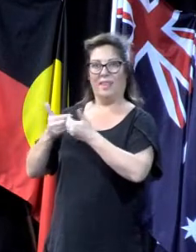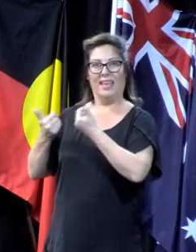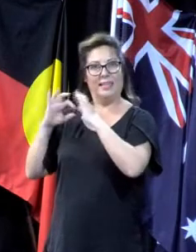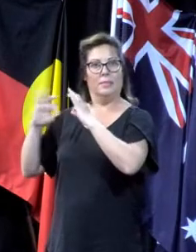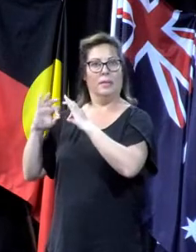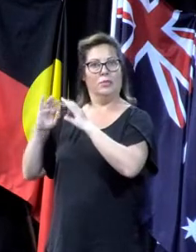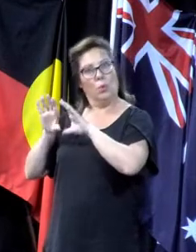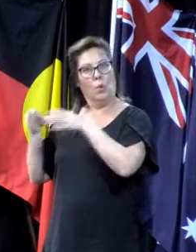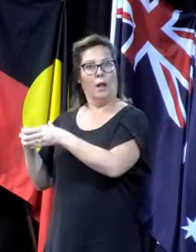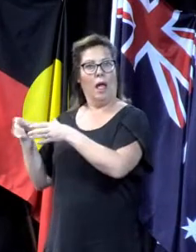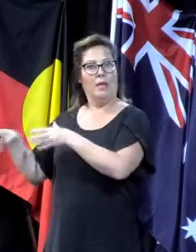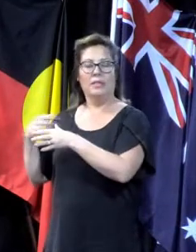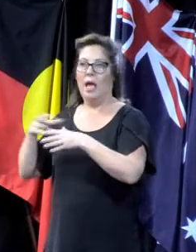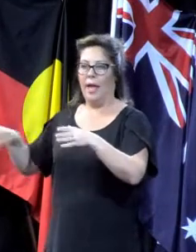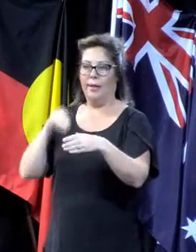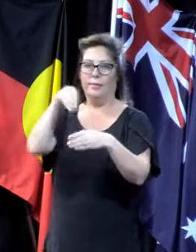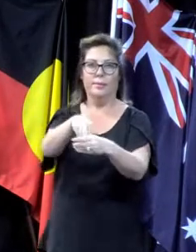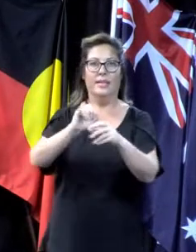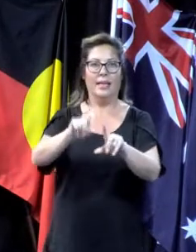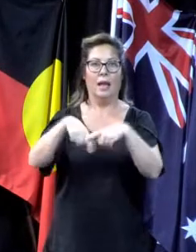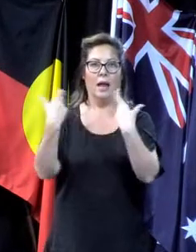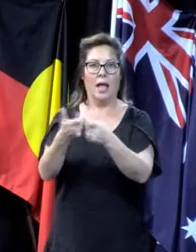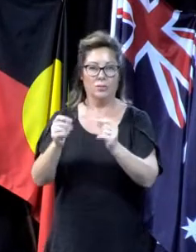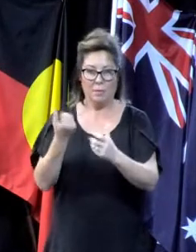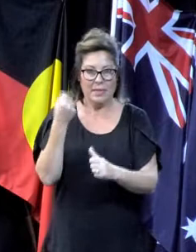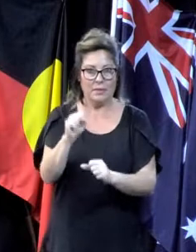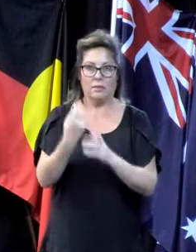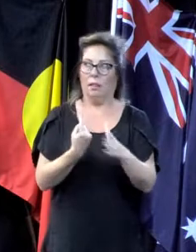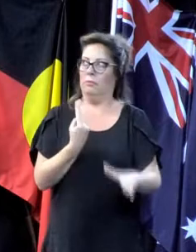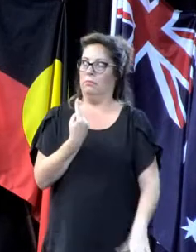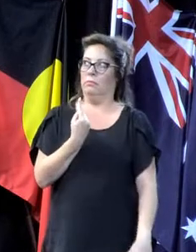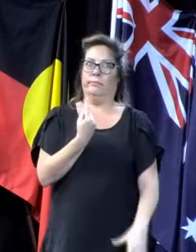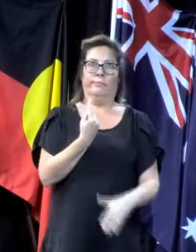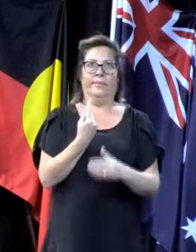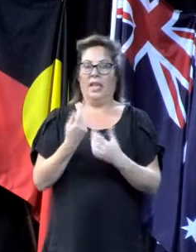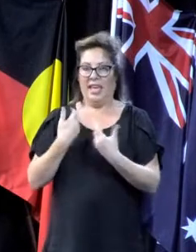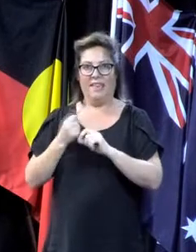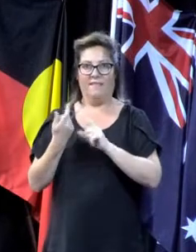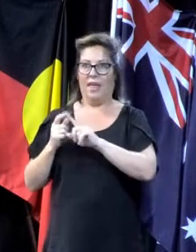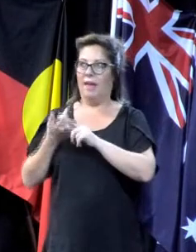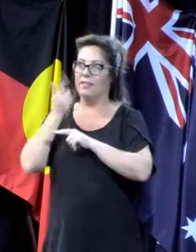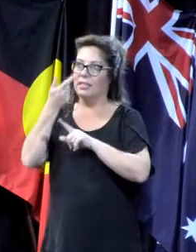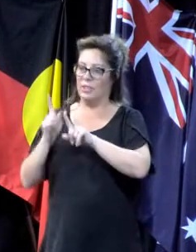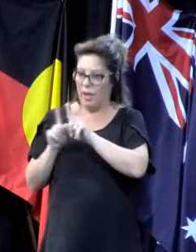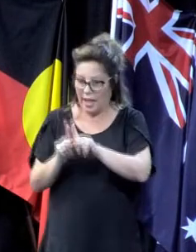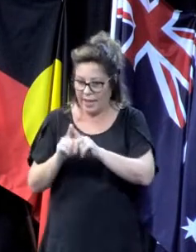when children are seated separately with a teacher aide within a room and taught separate curriculum. That's not what we're aiming for.